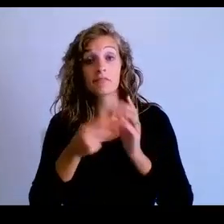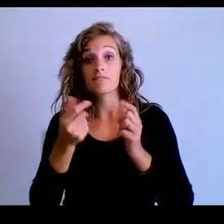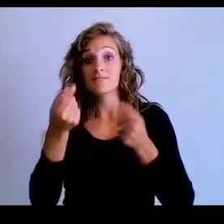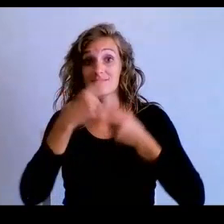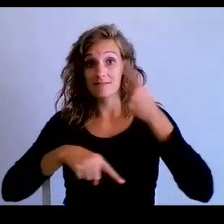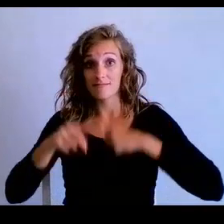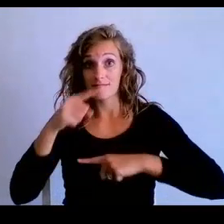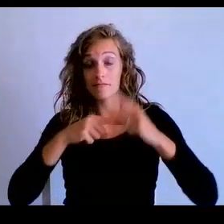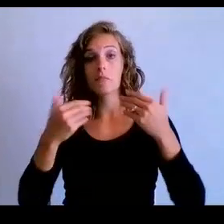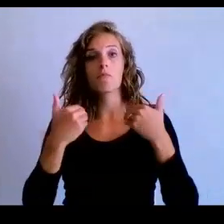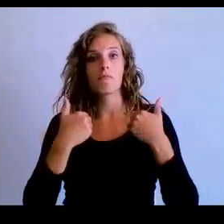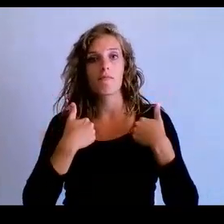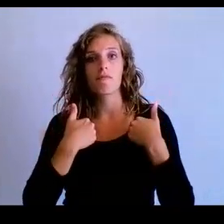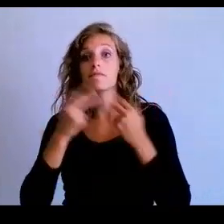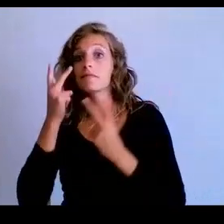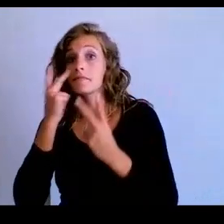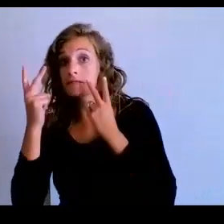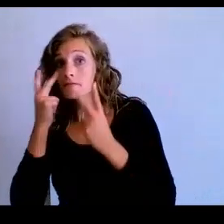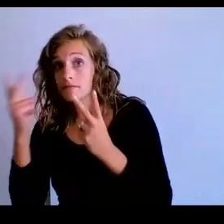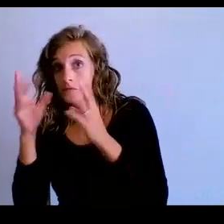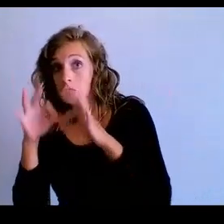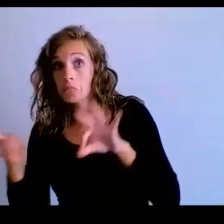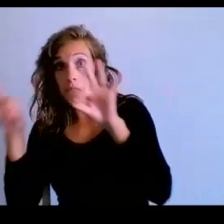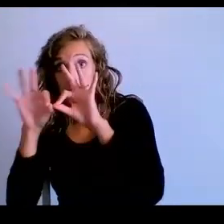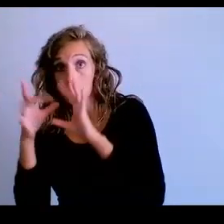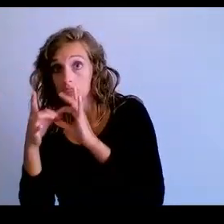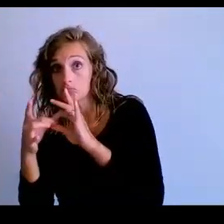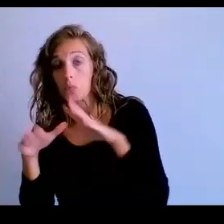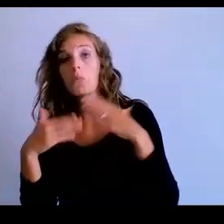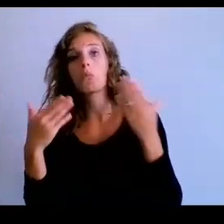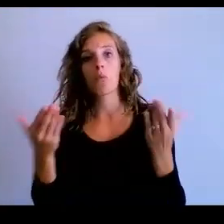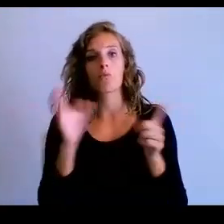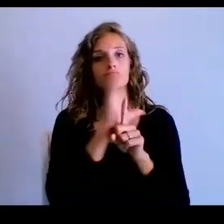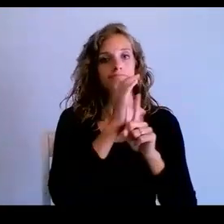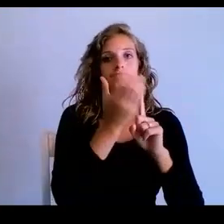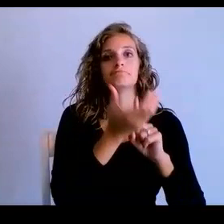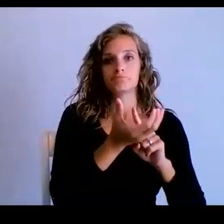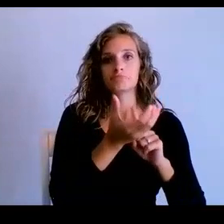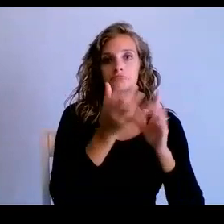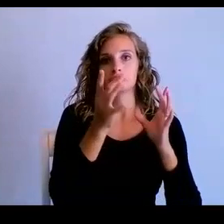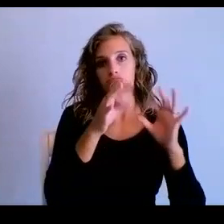this means that a sign has a visual or cultural significance